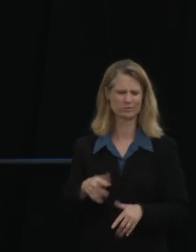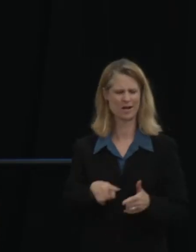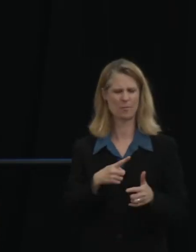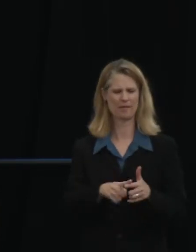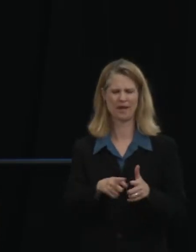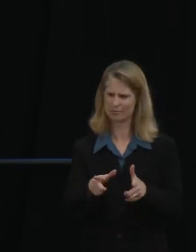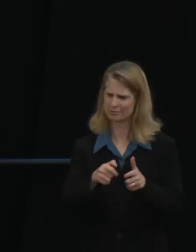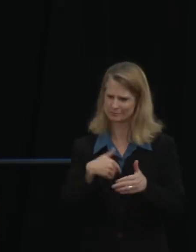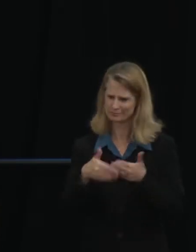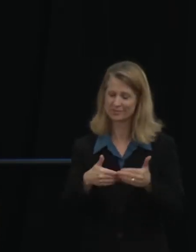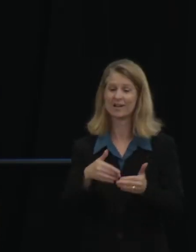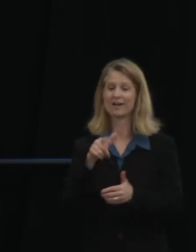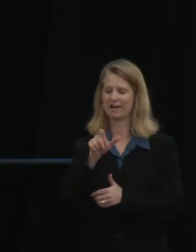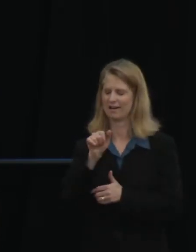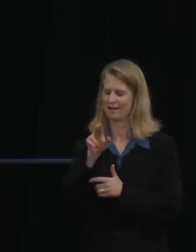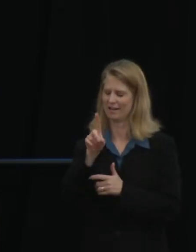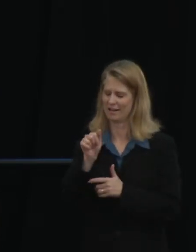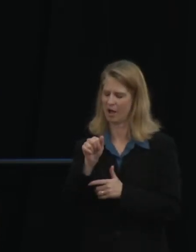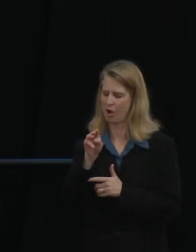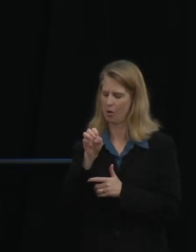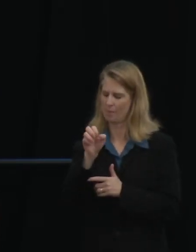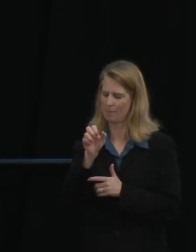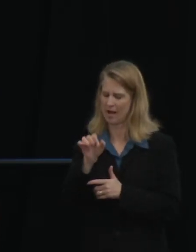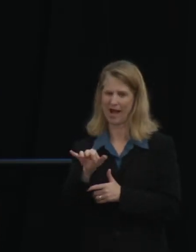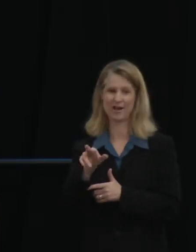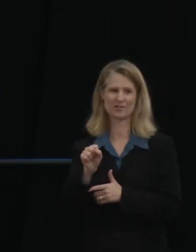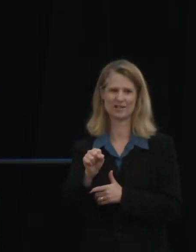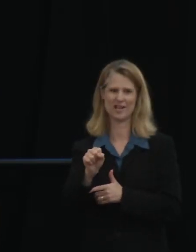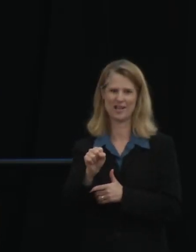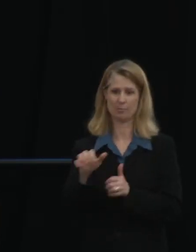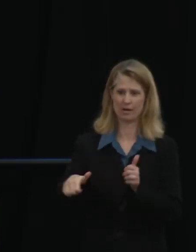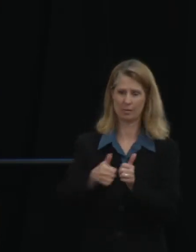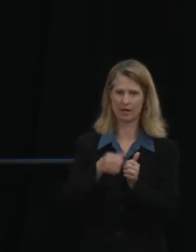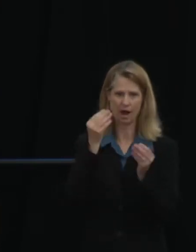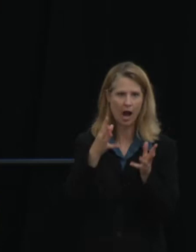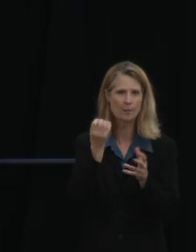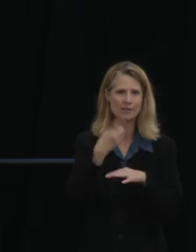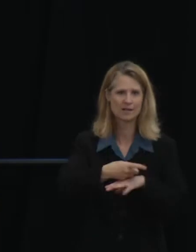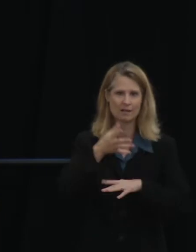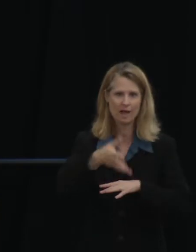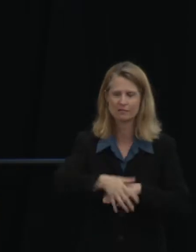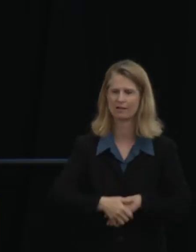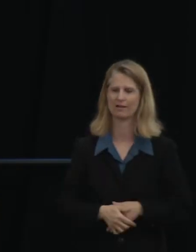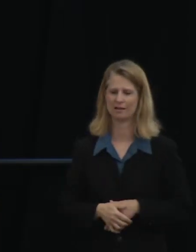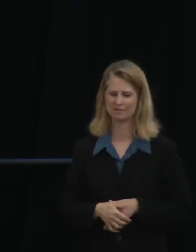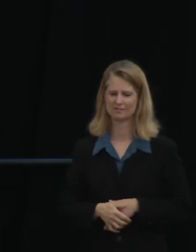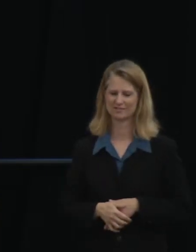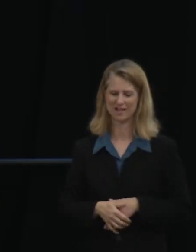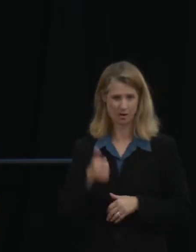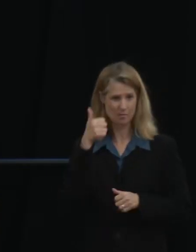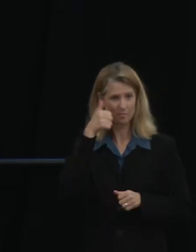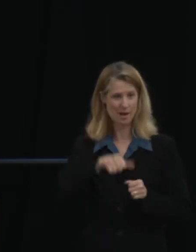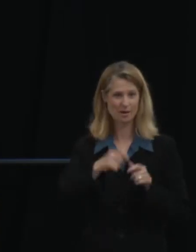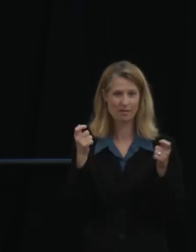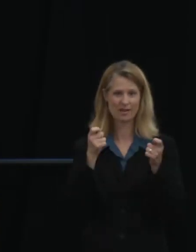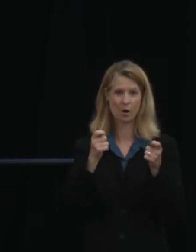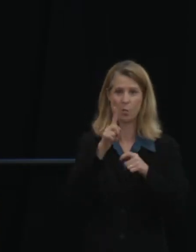Linda Meyers has been updating us hourly. I remember the celebration when we broke 100 days,